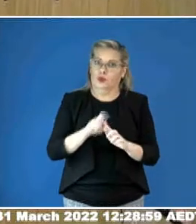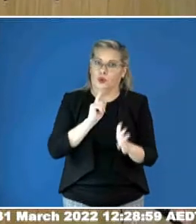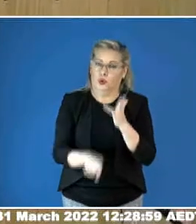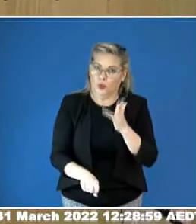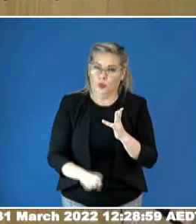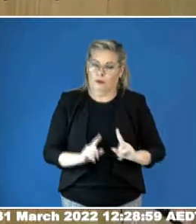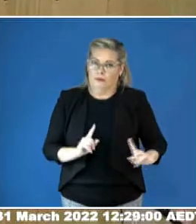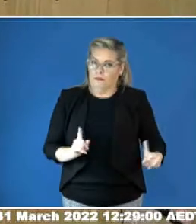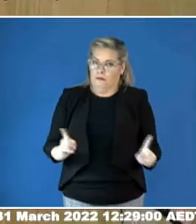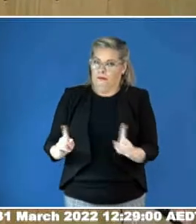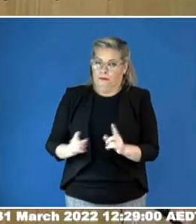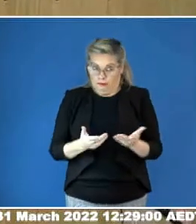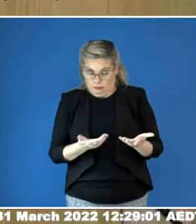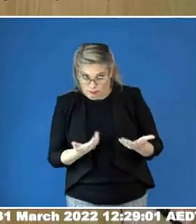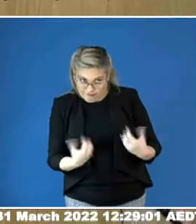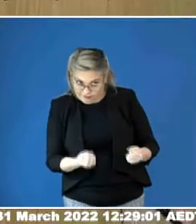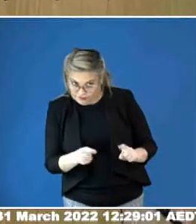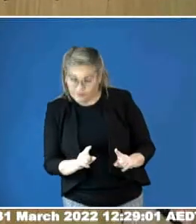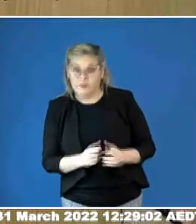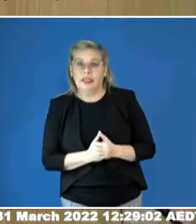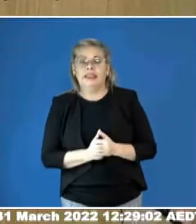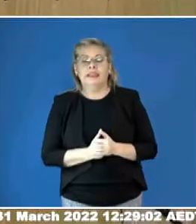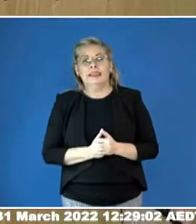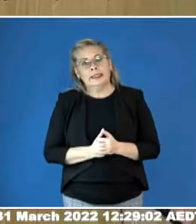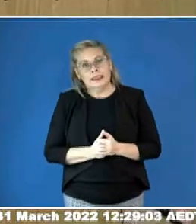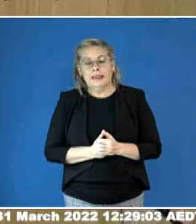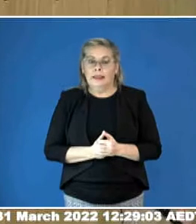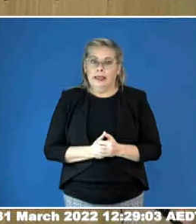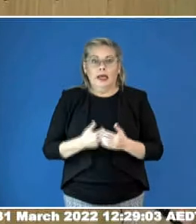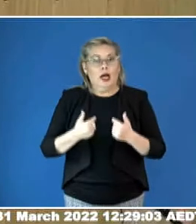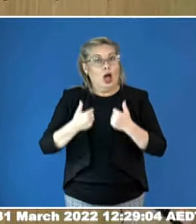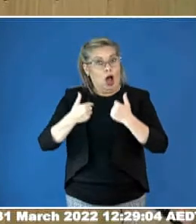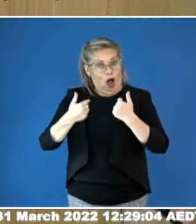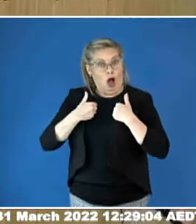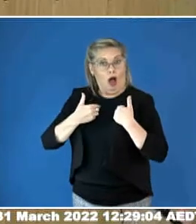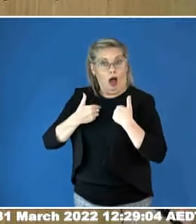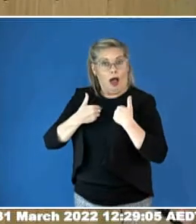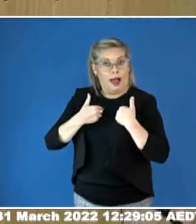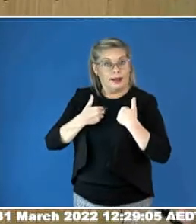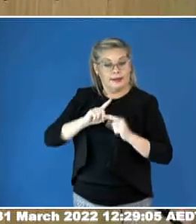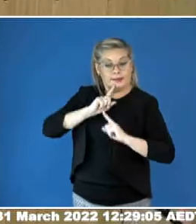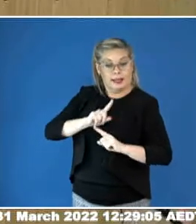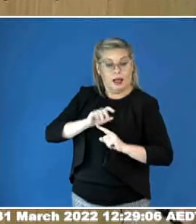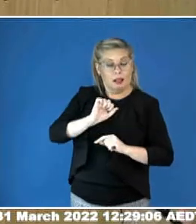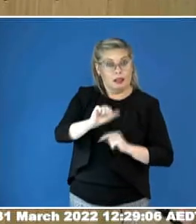Again, I rely on the Service Coordinators and the Multi-Disciplinary Team